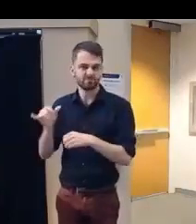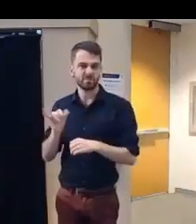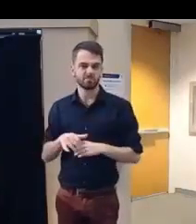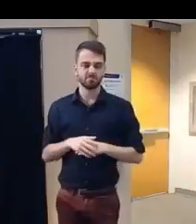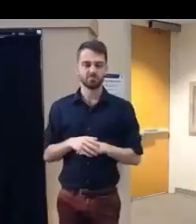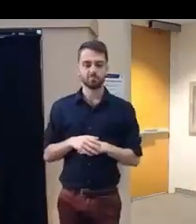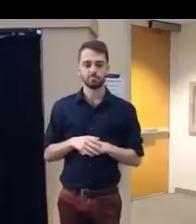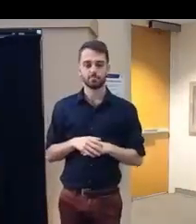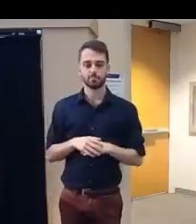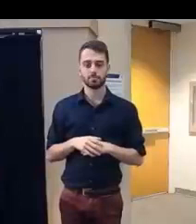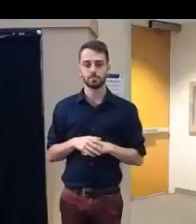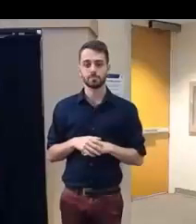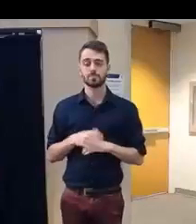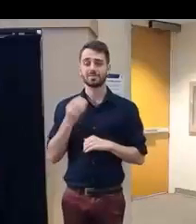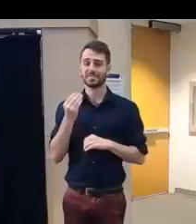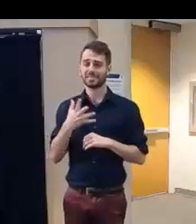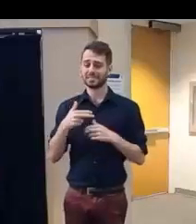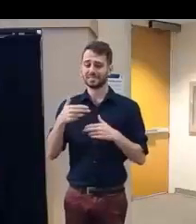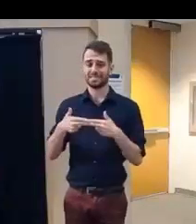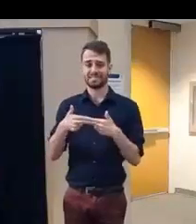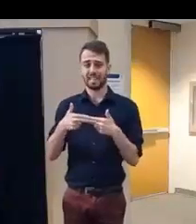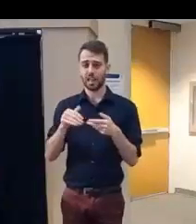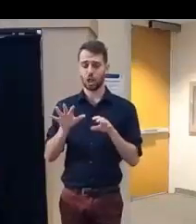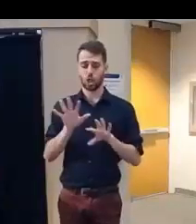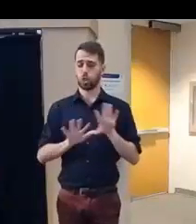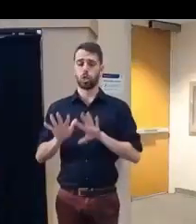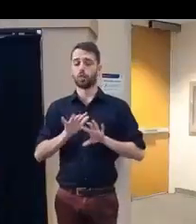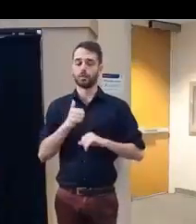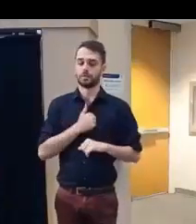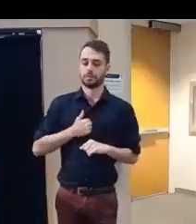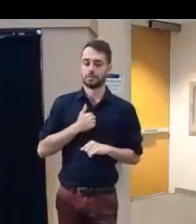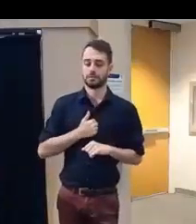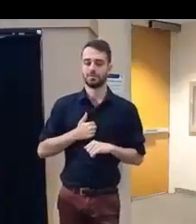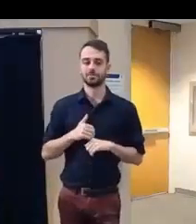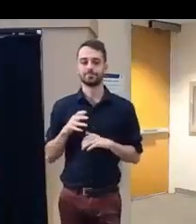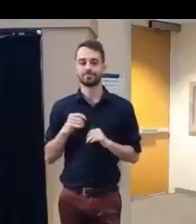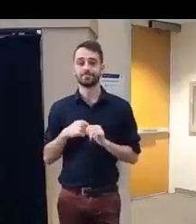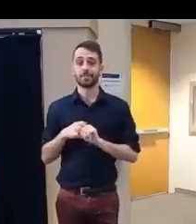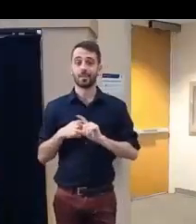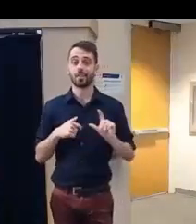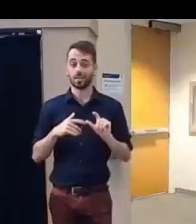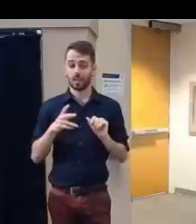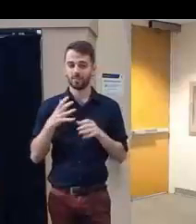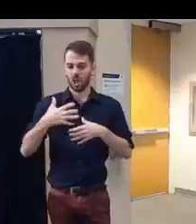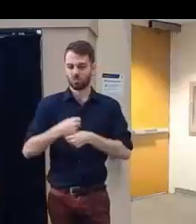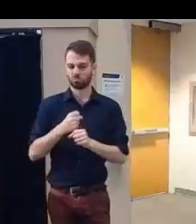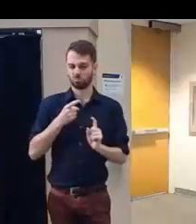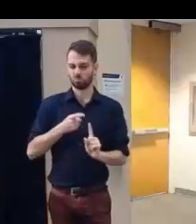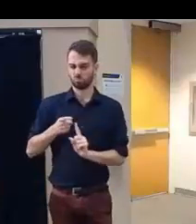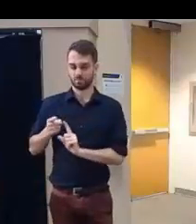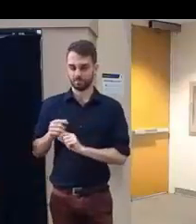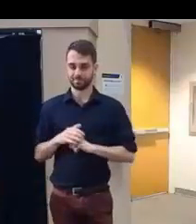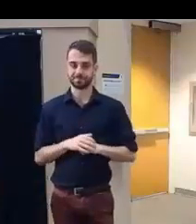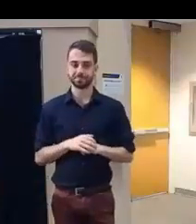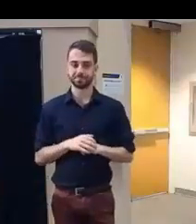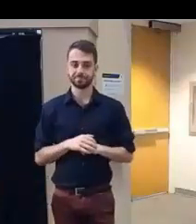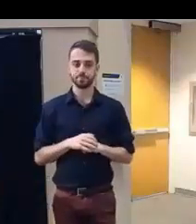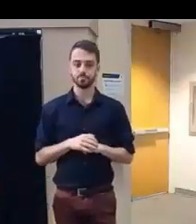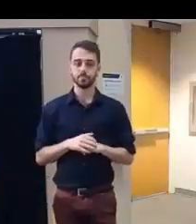but I have on it on the very left hand side is the actual tool it evaluates three components of